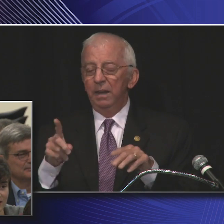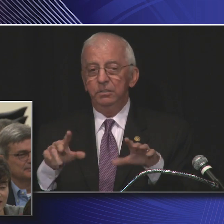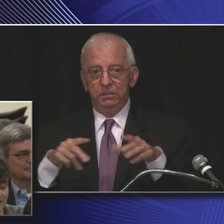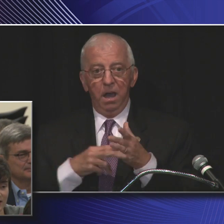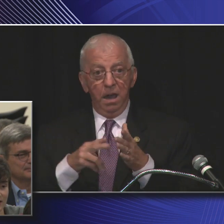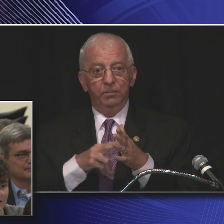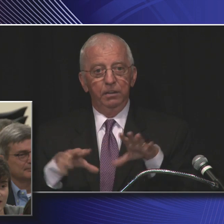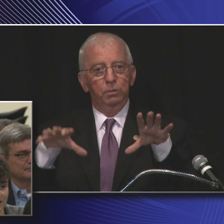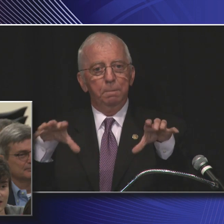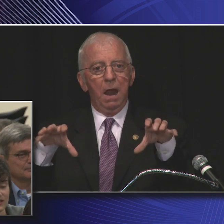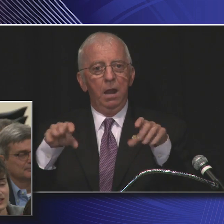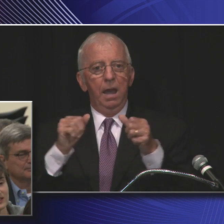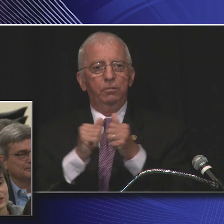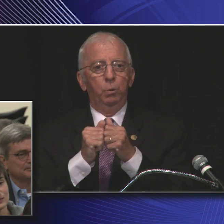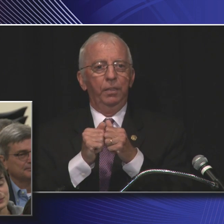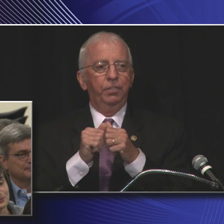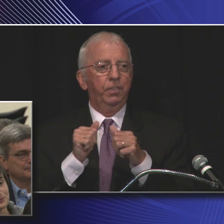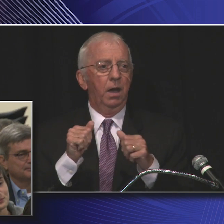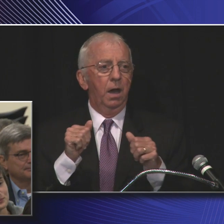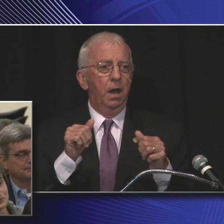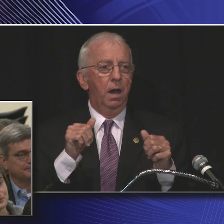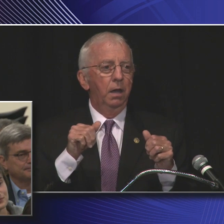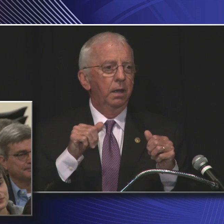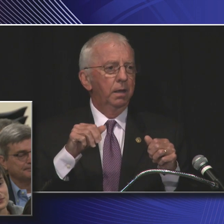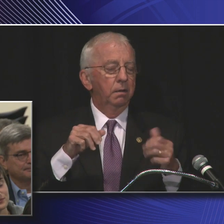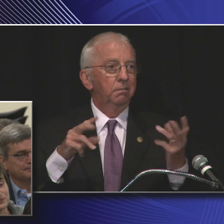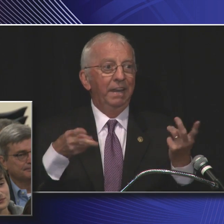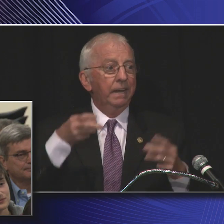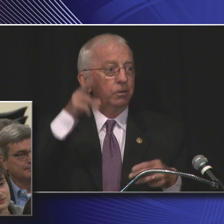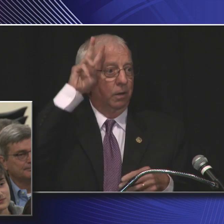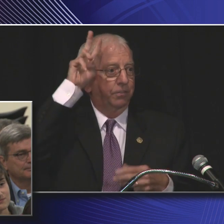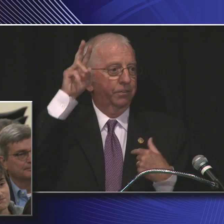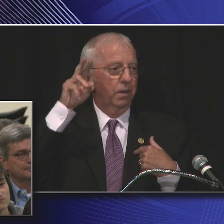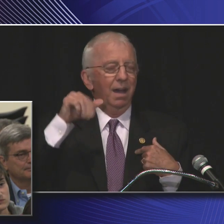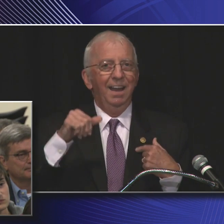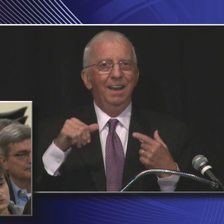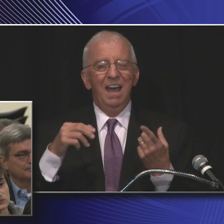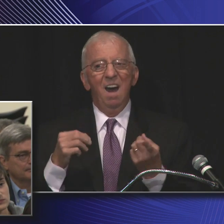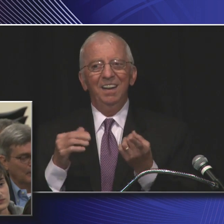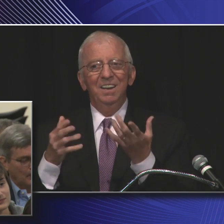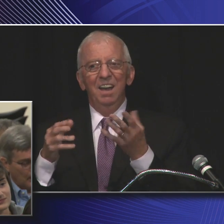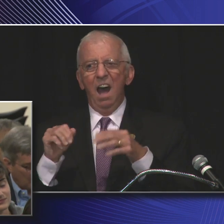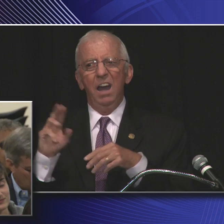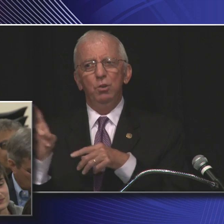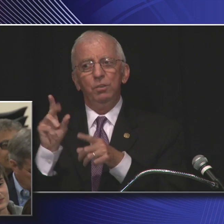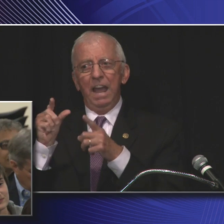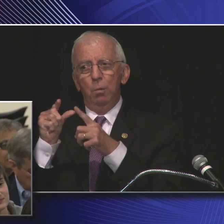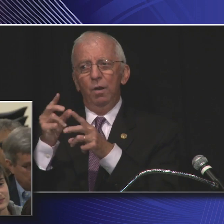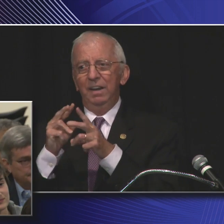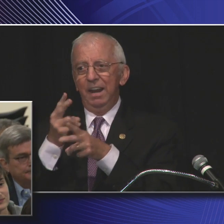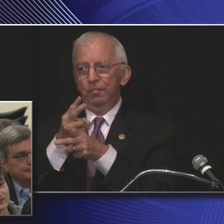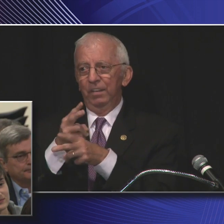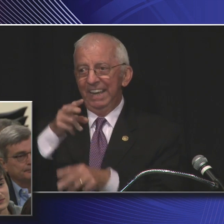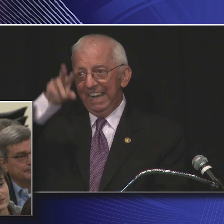honest since he was paralyzed with ignorance. Now I use that word carefully.